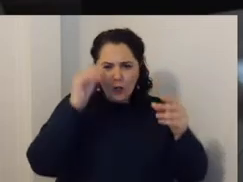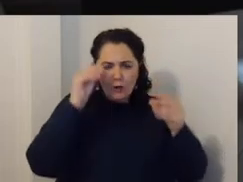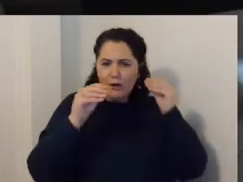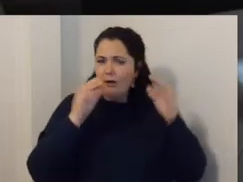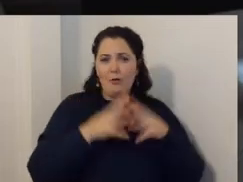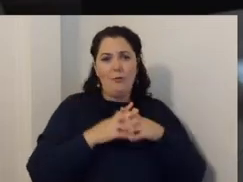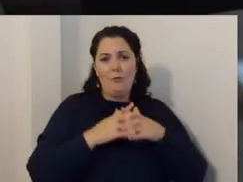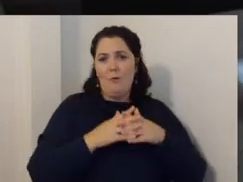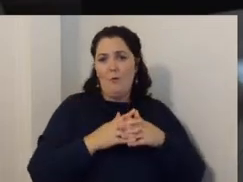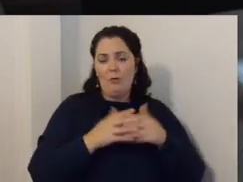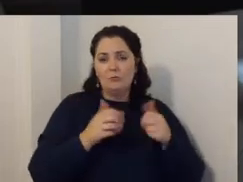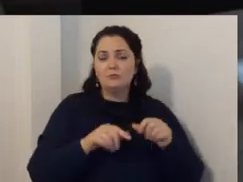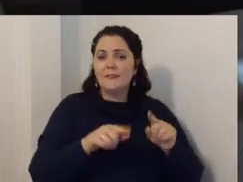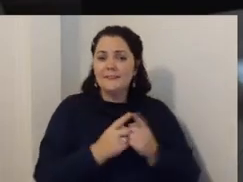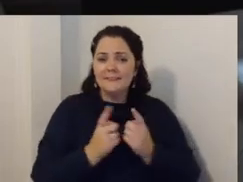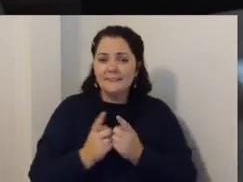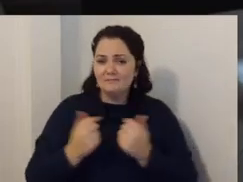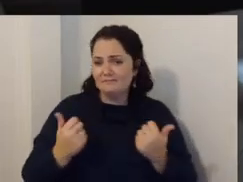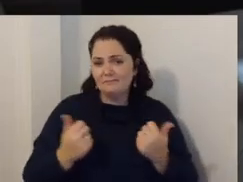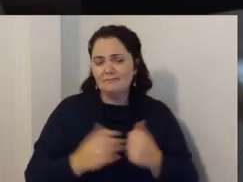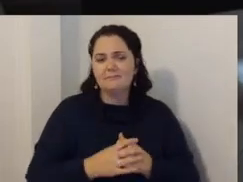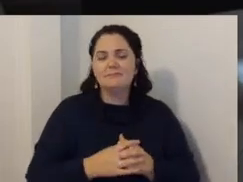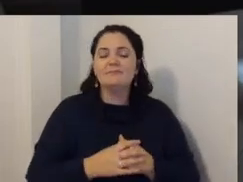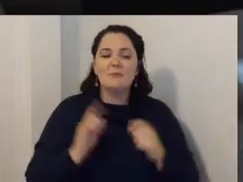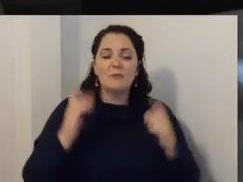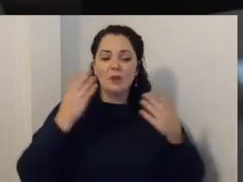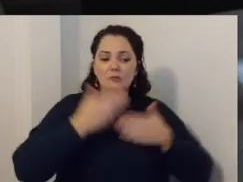It's so good to have you all live with us tonight as we broadcast and being part of